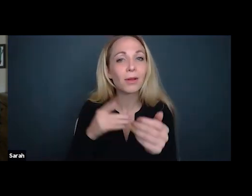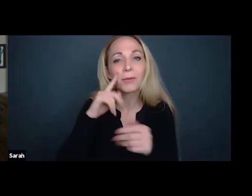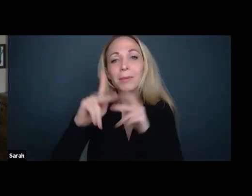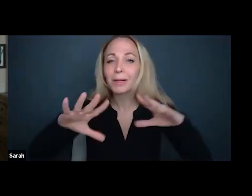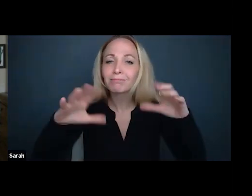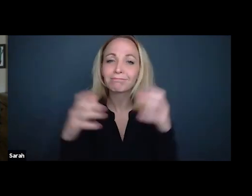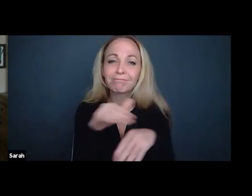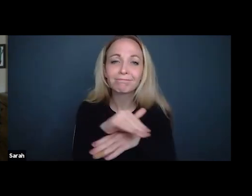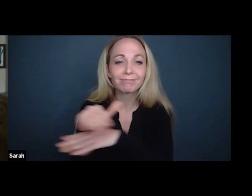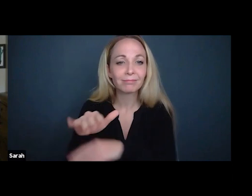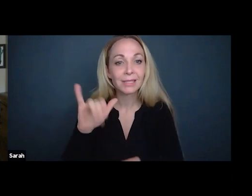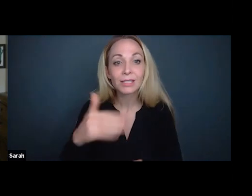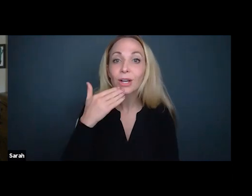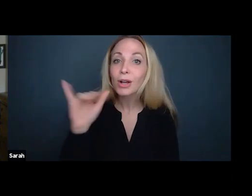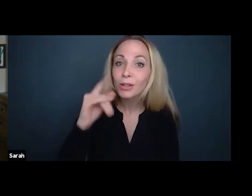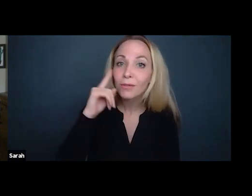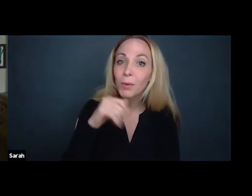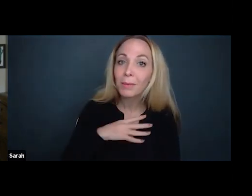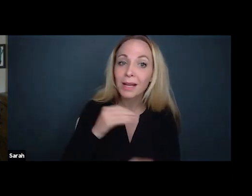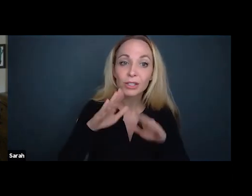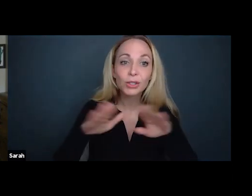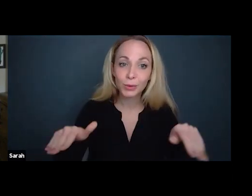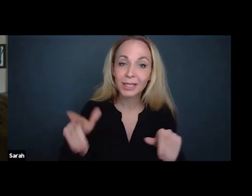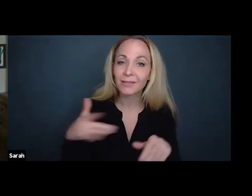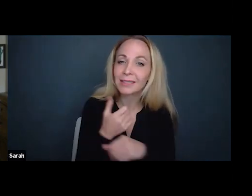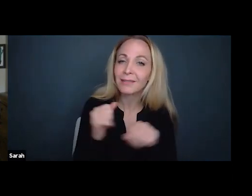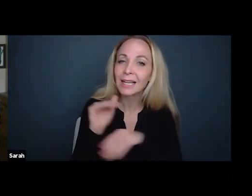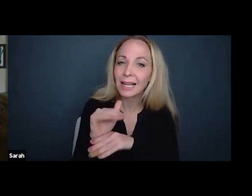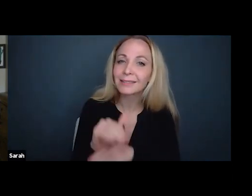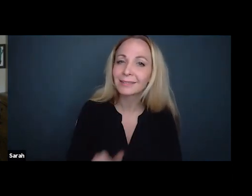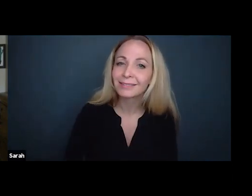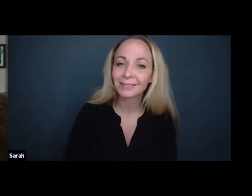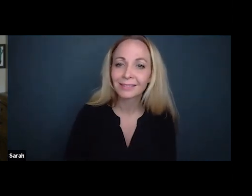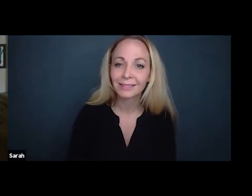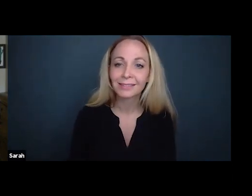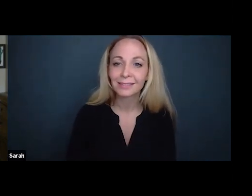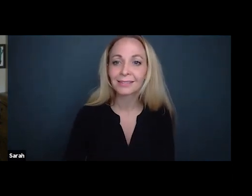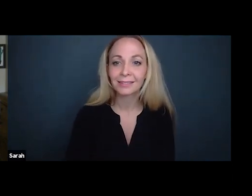This is good, also, for women and children, to feel safer at night.